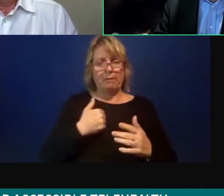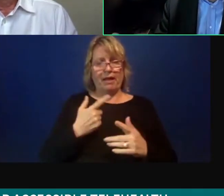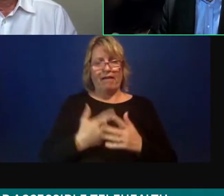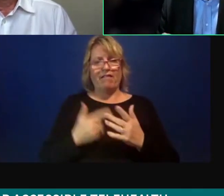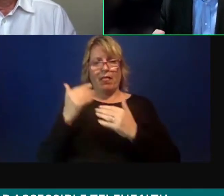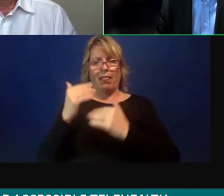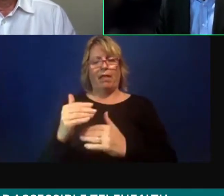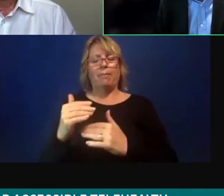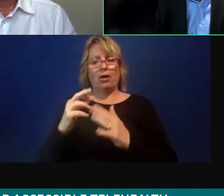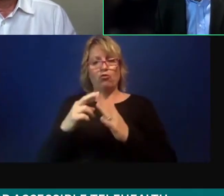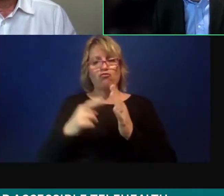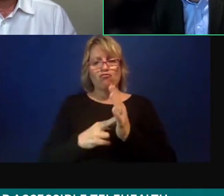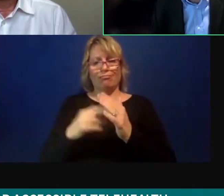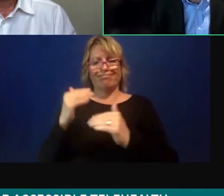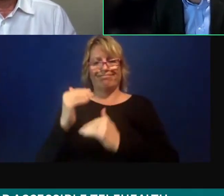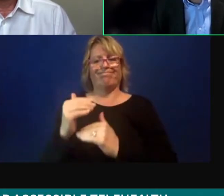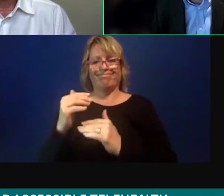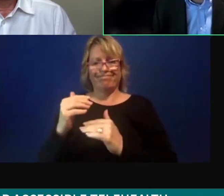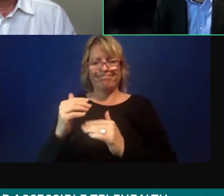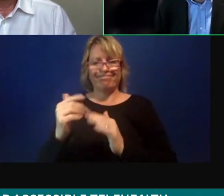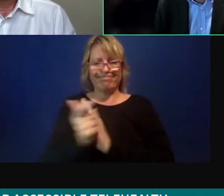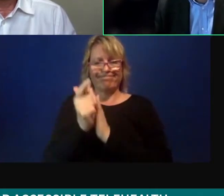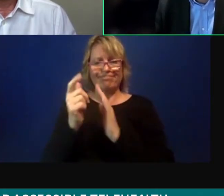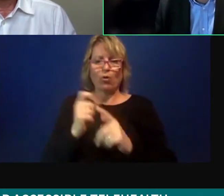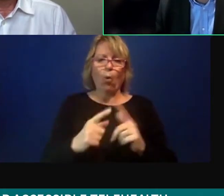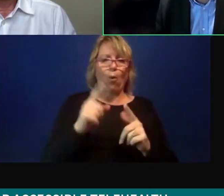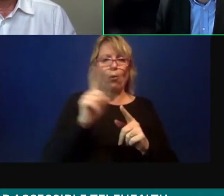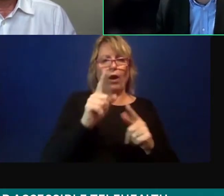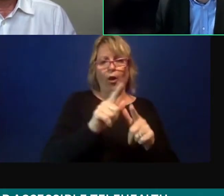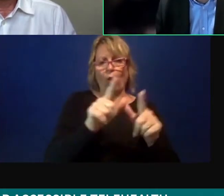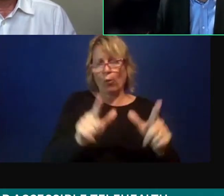might be limited by geographics. And so, I think that's one of the things that